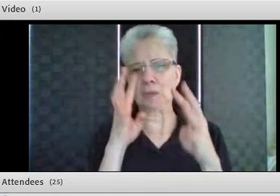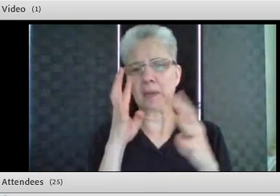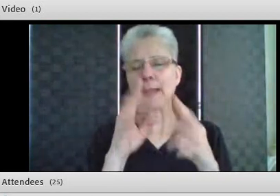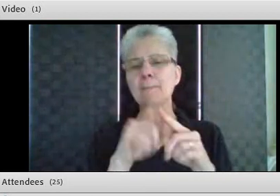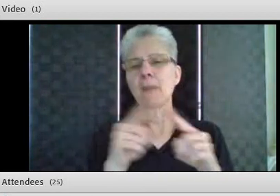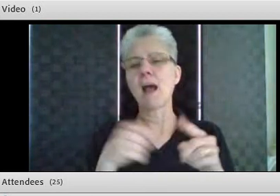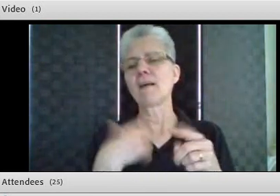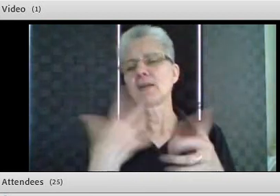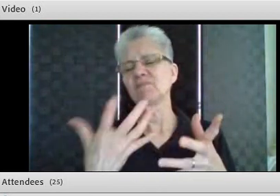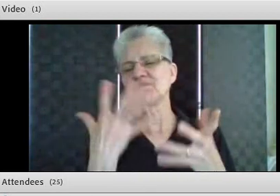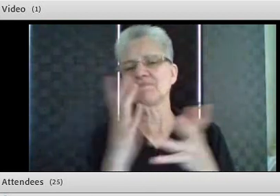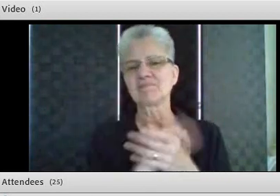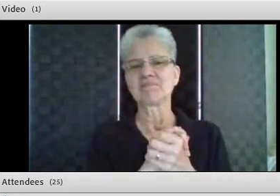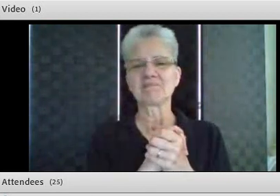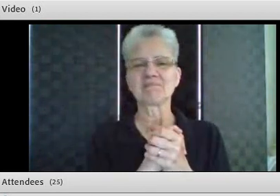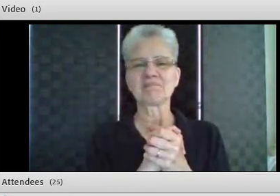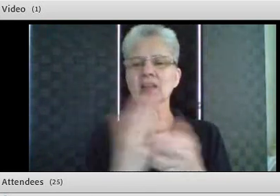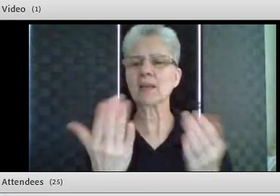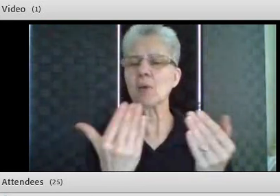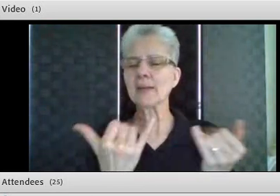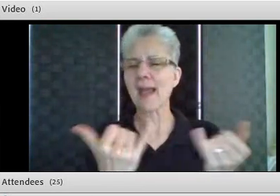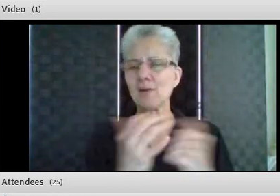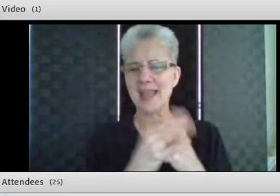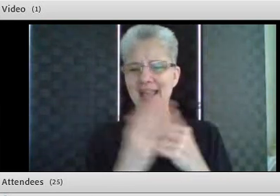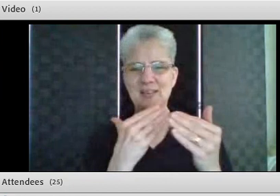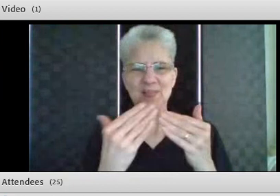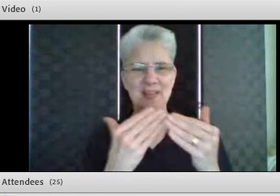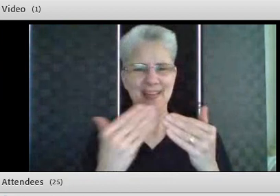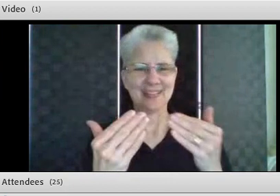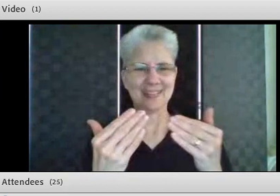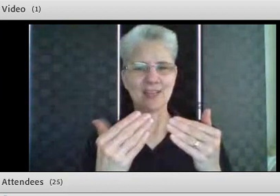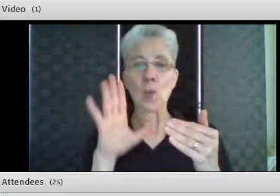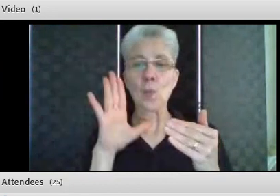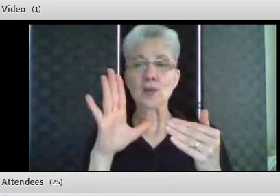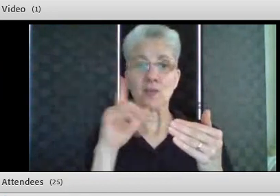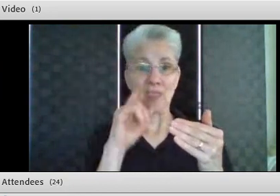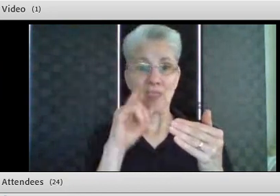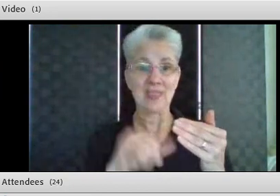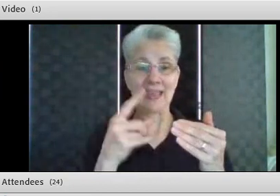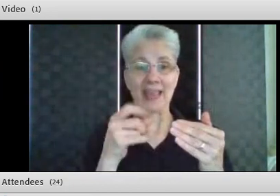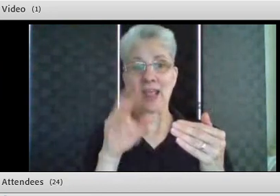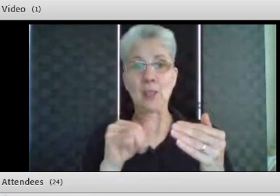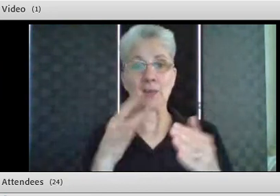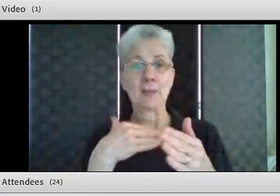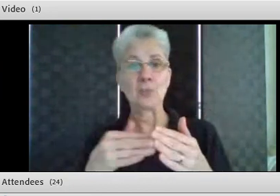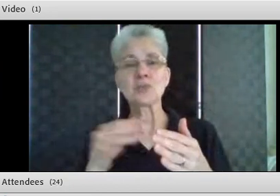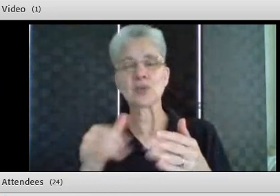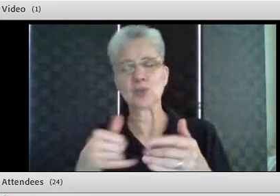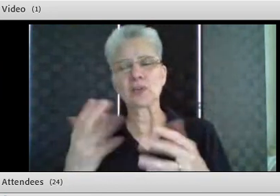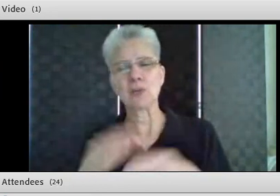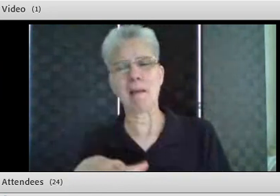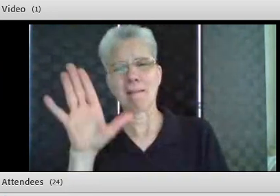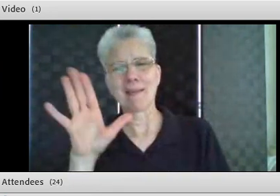and they're very tricky time signatures to play, and three isn't too bad, but five-four and six-16, come on now.